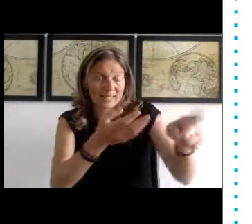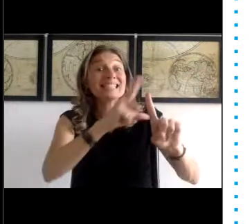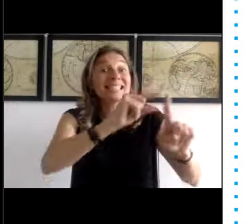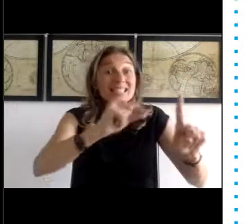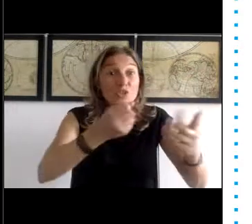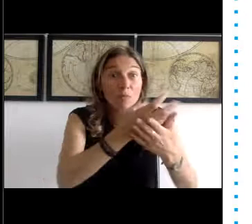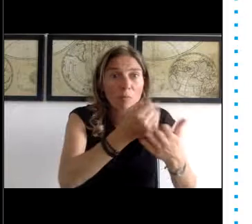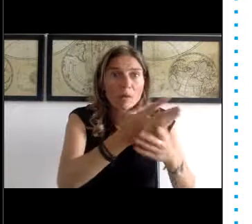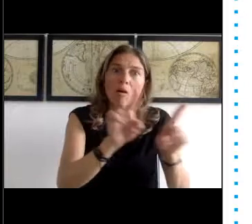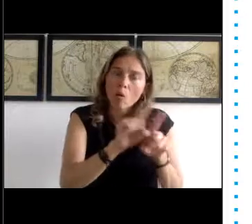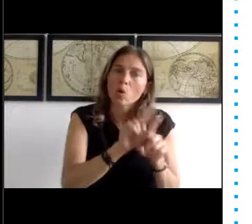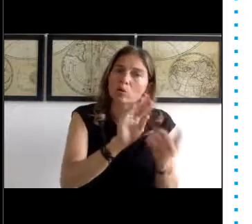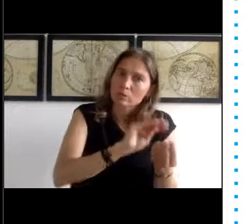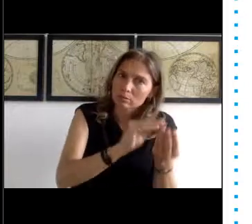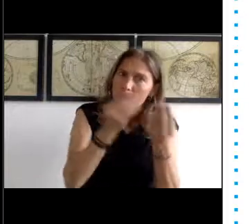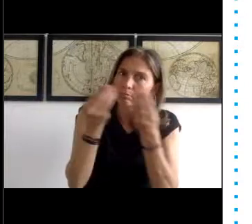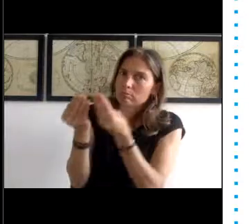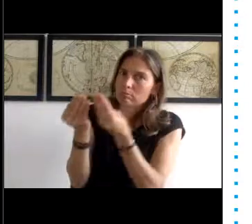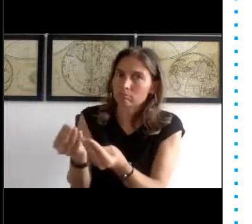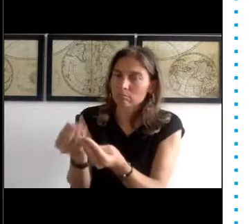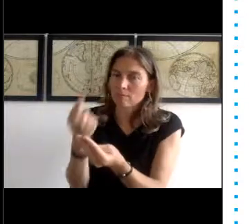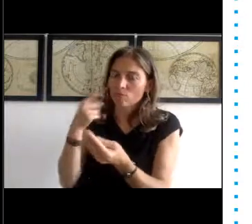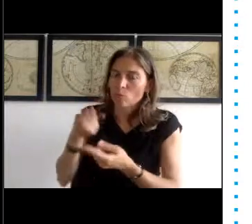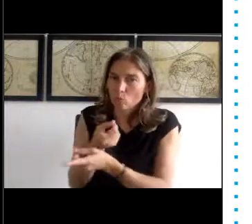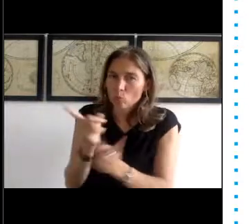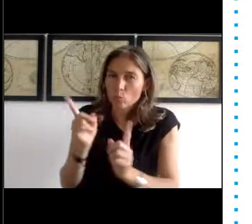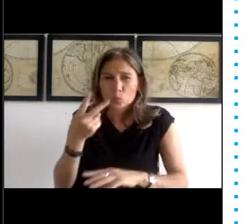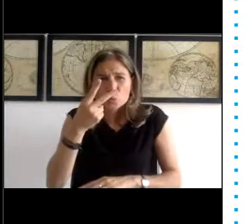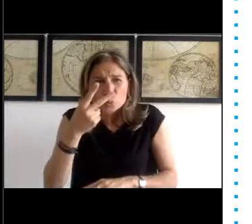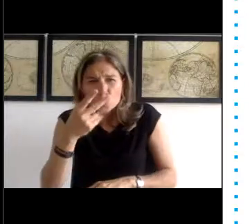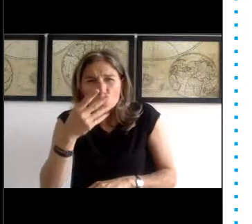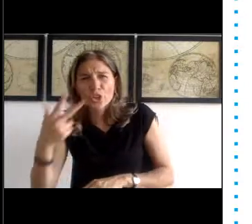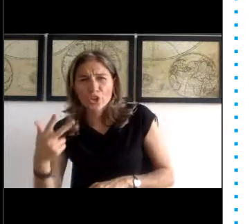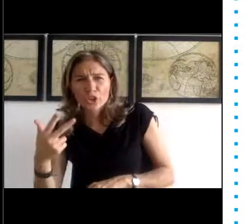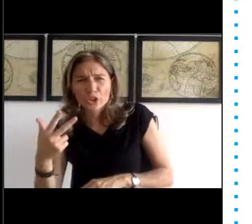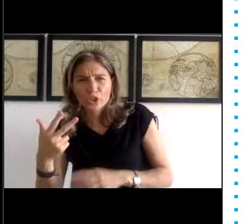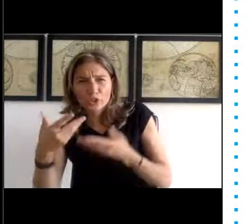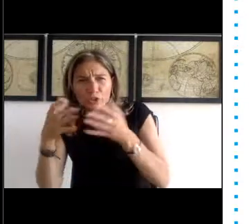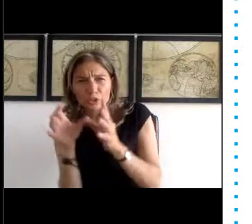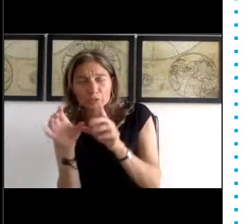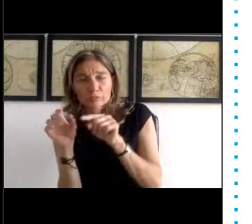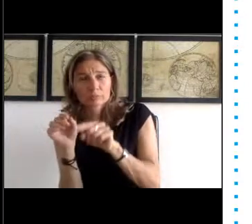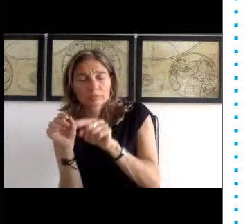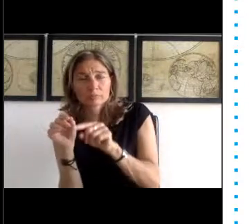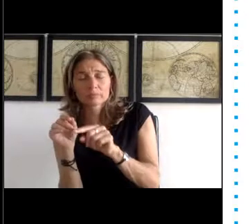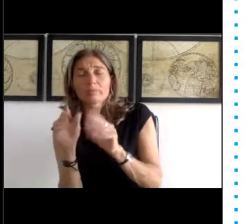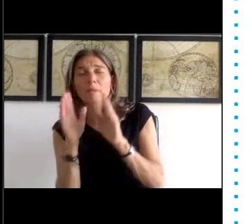Klaas did an Erasmus in Finland. Klaas, the floor is do to you.